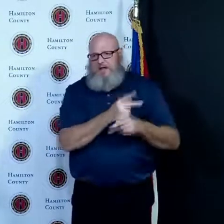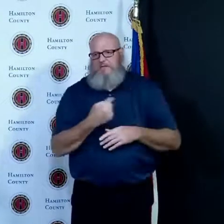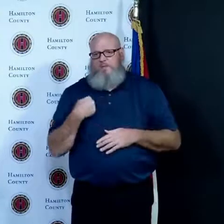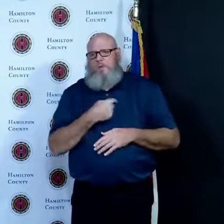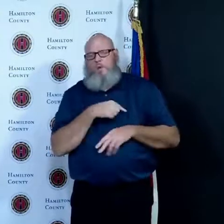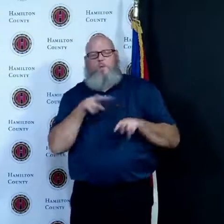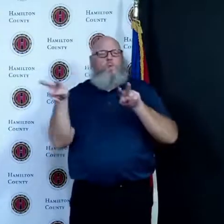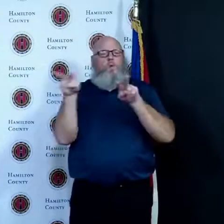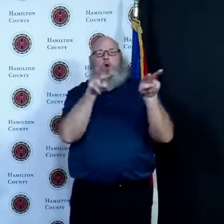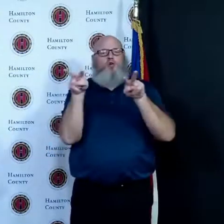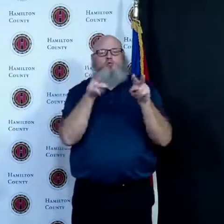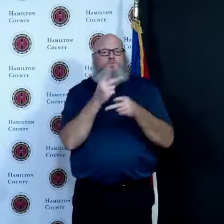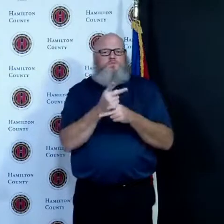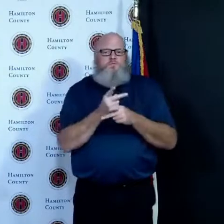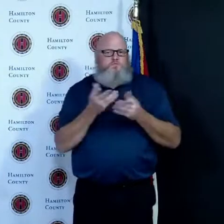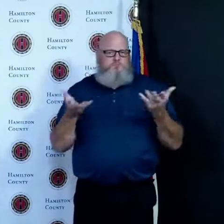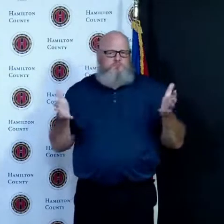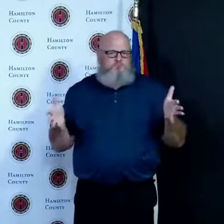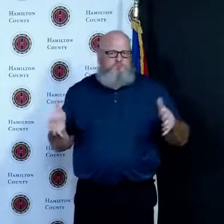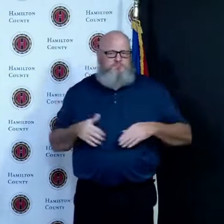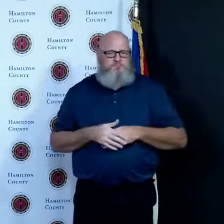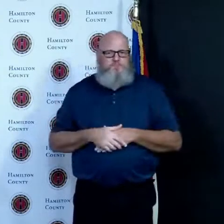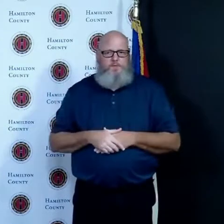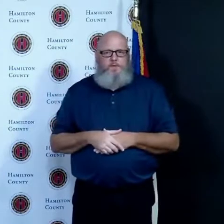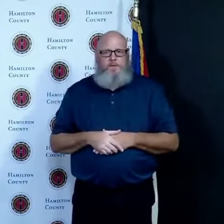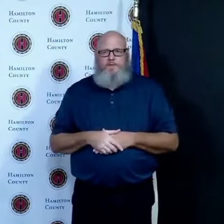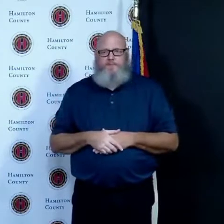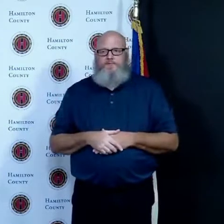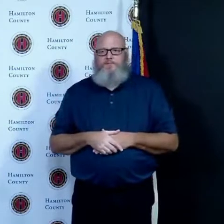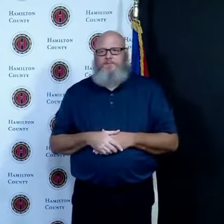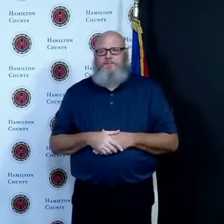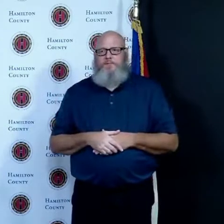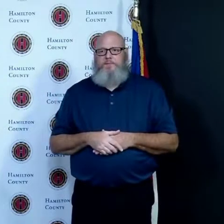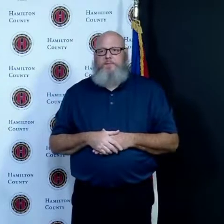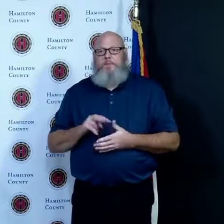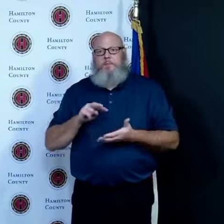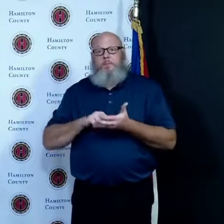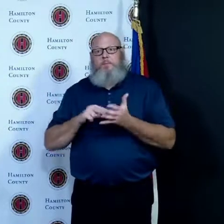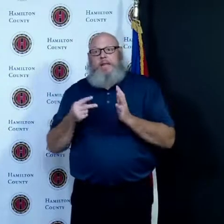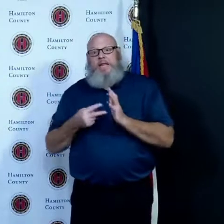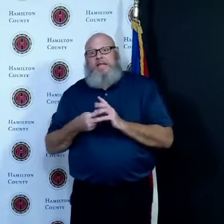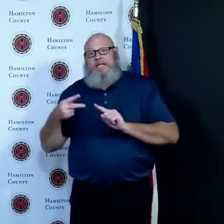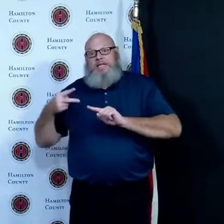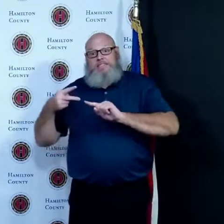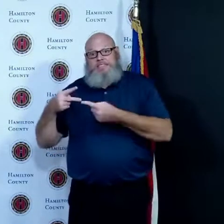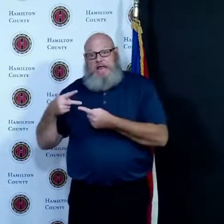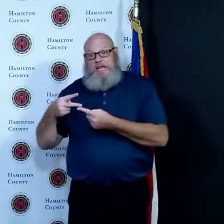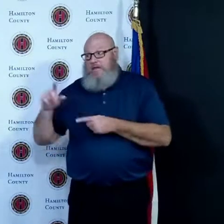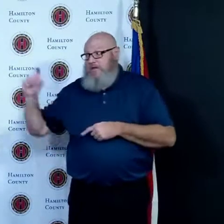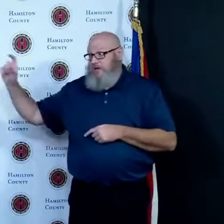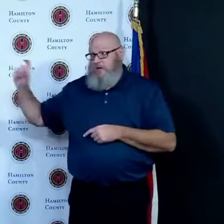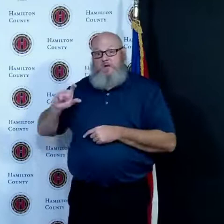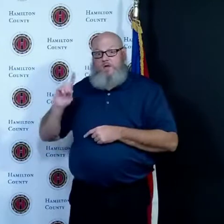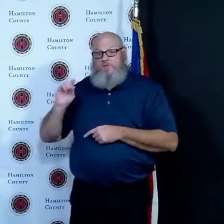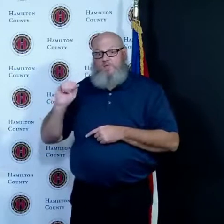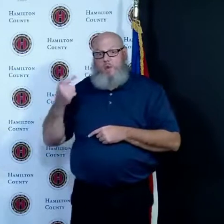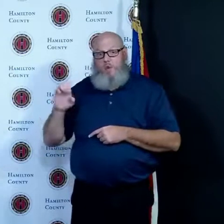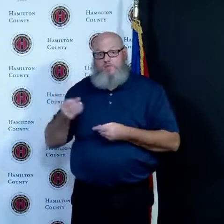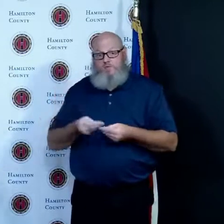so to be clear they will not face a delay in getting their second dose because we're trying to get vaccine to more people that is accurate there will be no delay for our